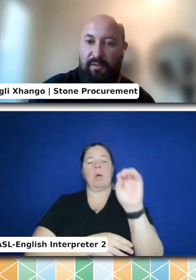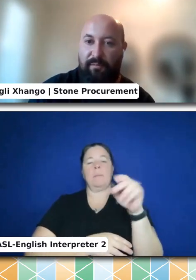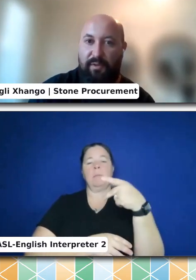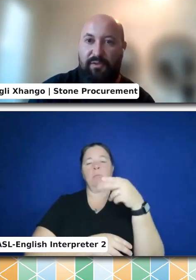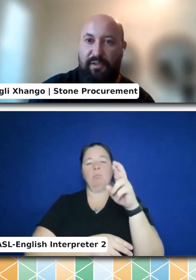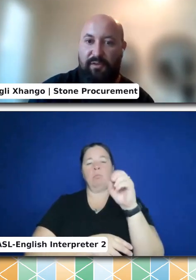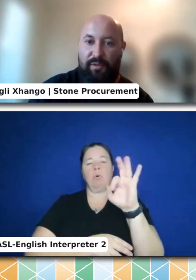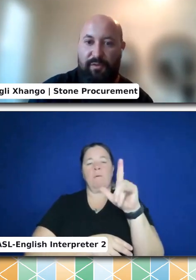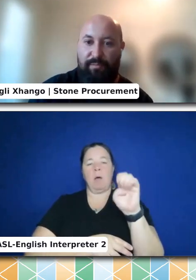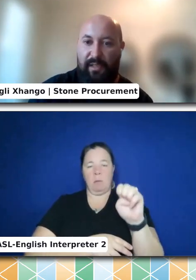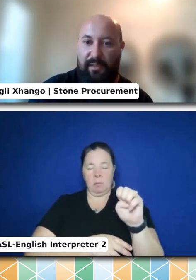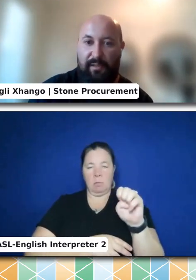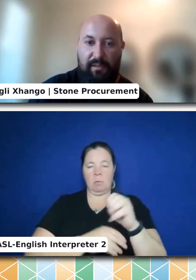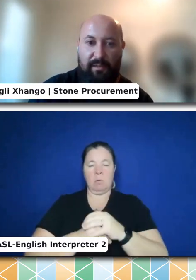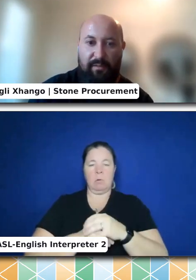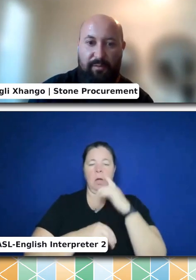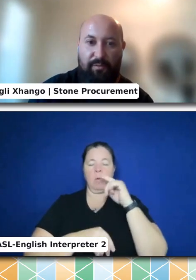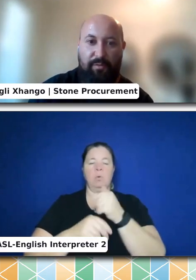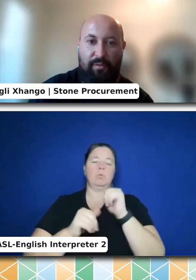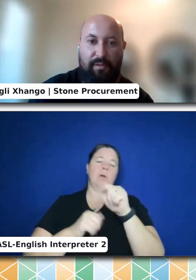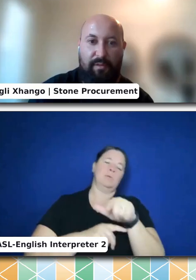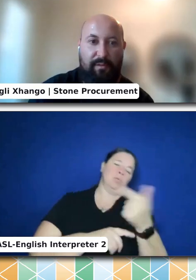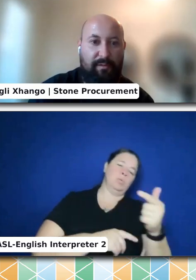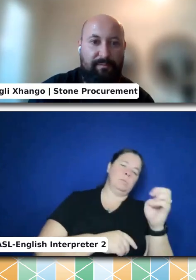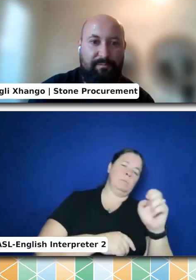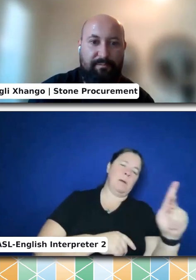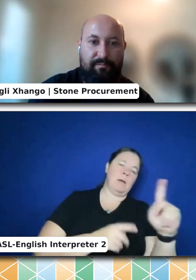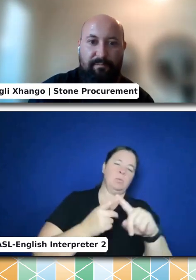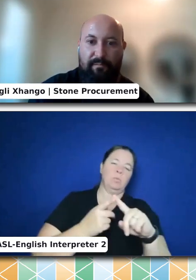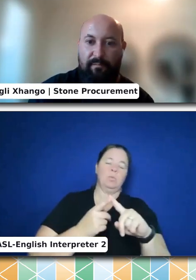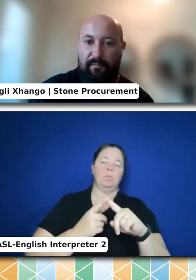I'm gonna try to switch back into…